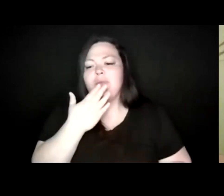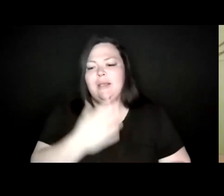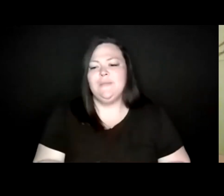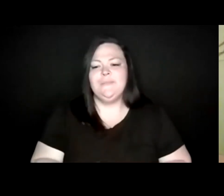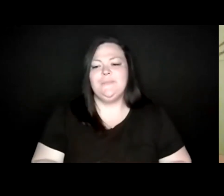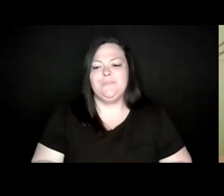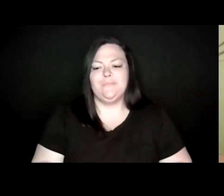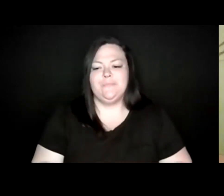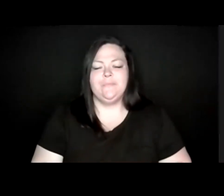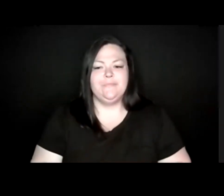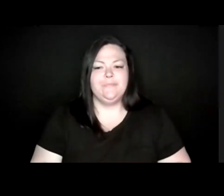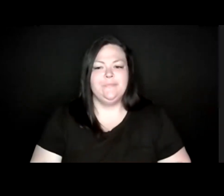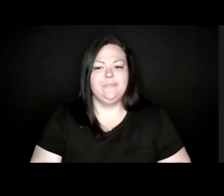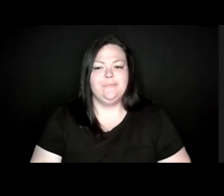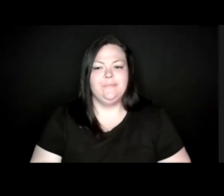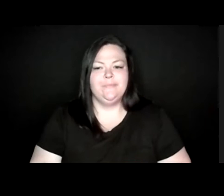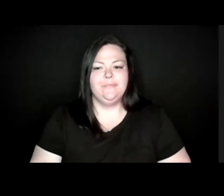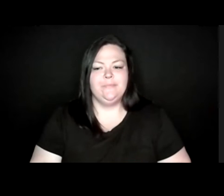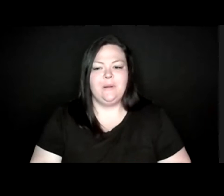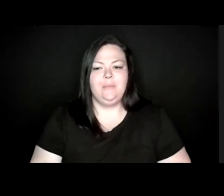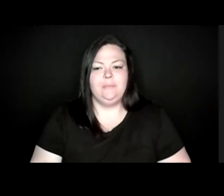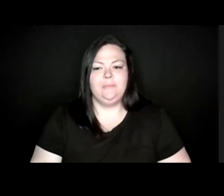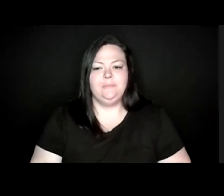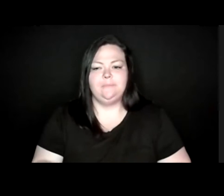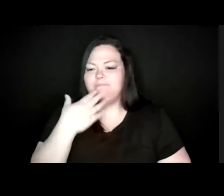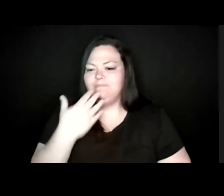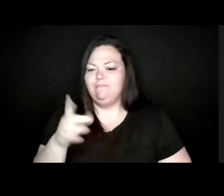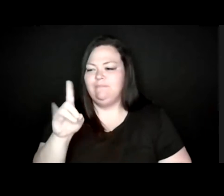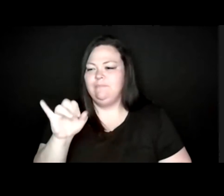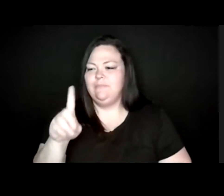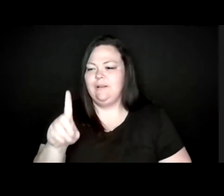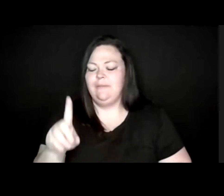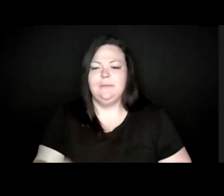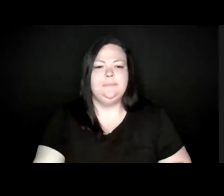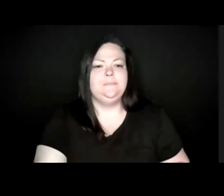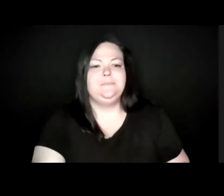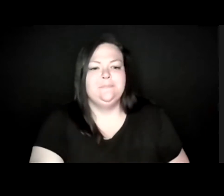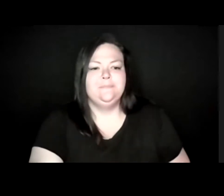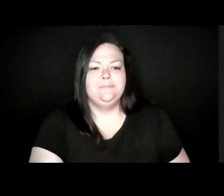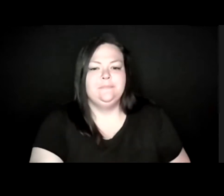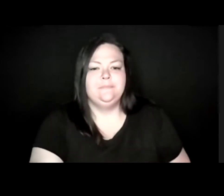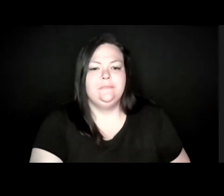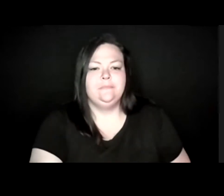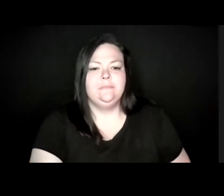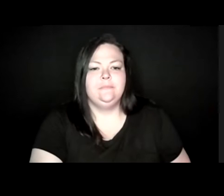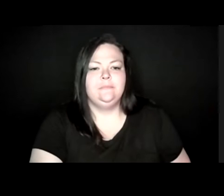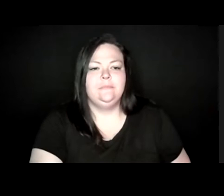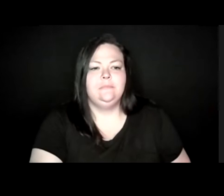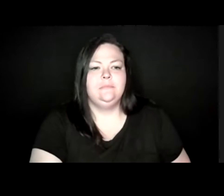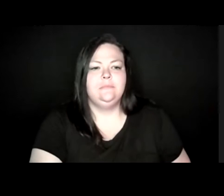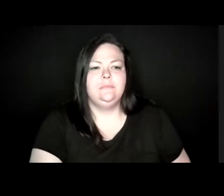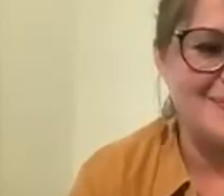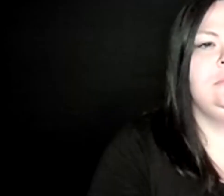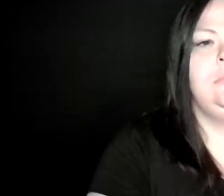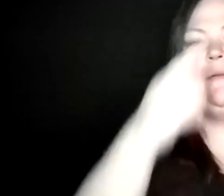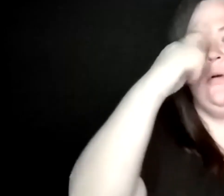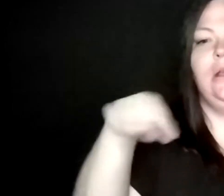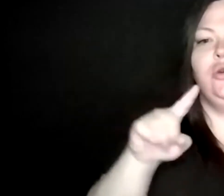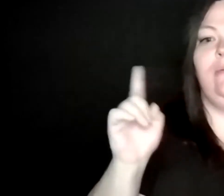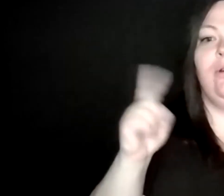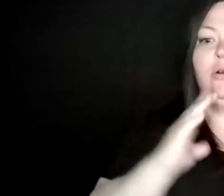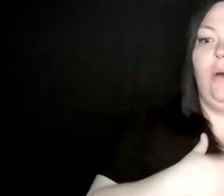Thank you David, um, and for those of you who have ever been to our retreat, uh, you